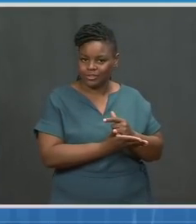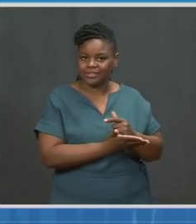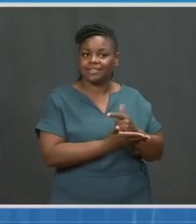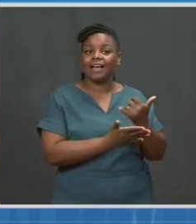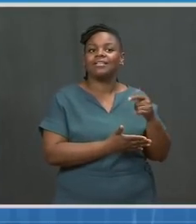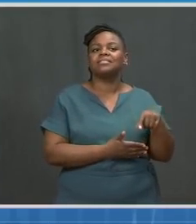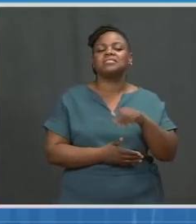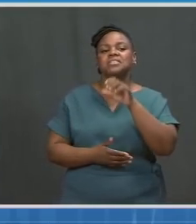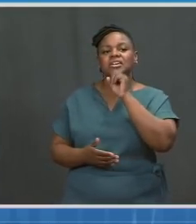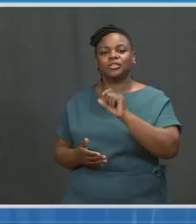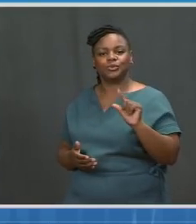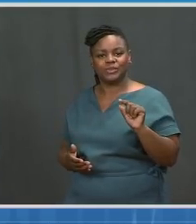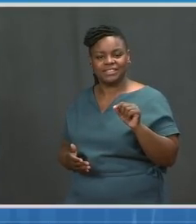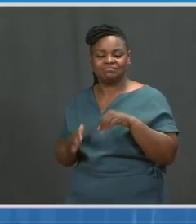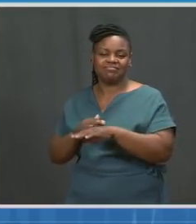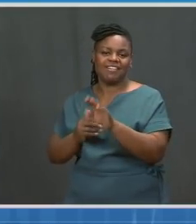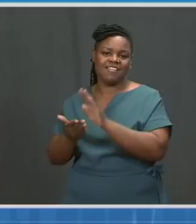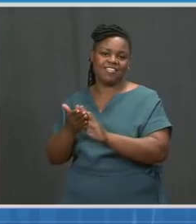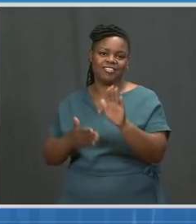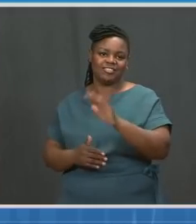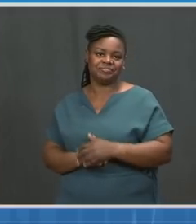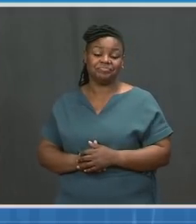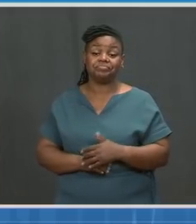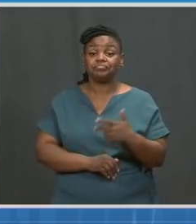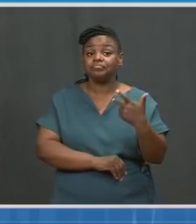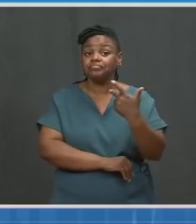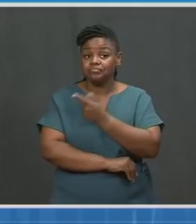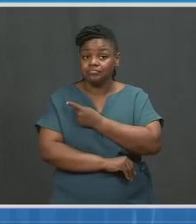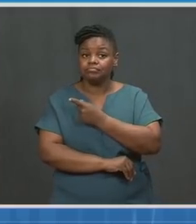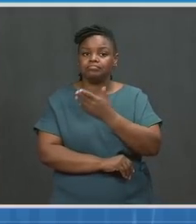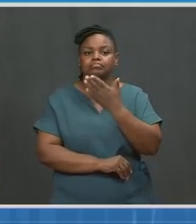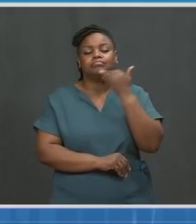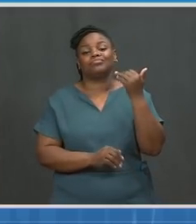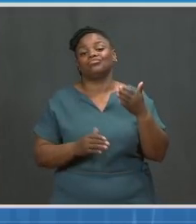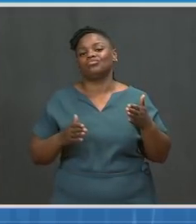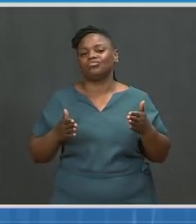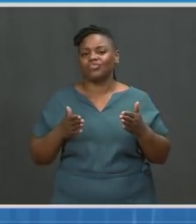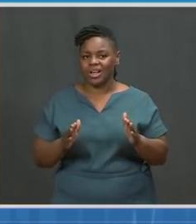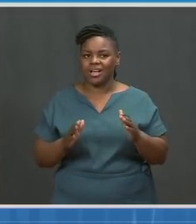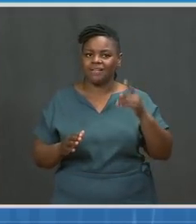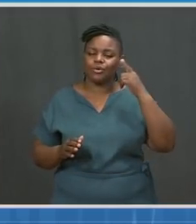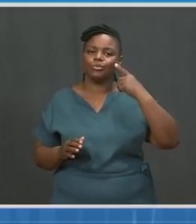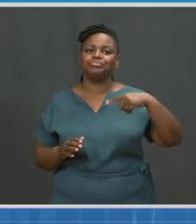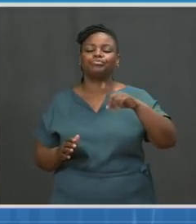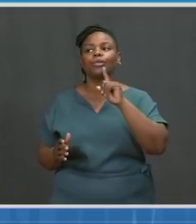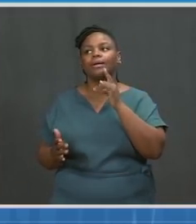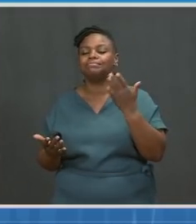And a vaccine seems like the best way not to battle their impulse to socialize.